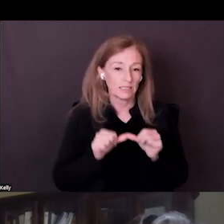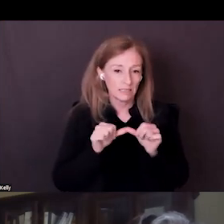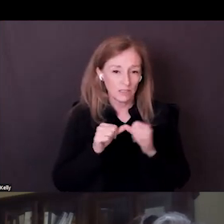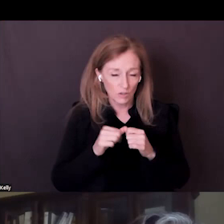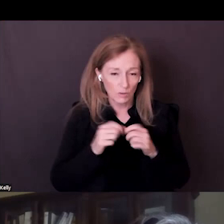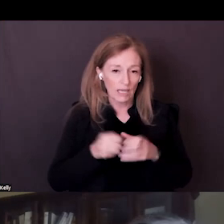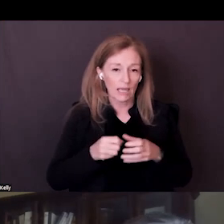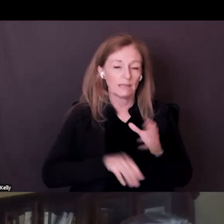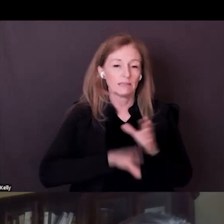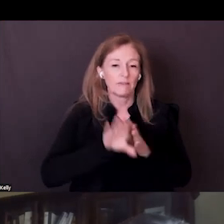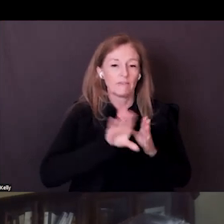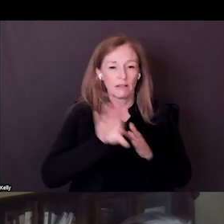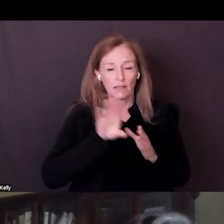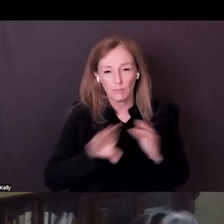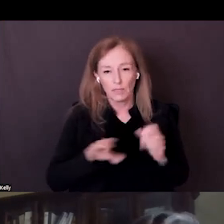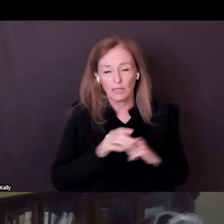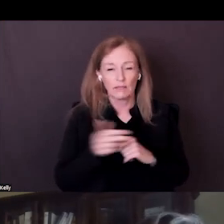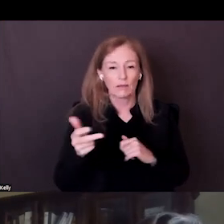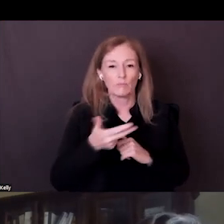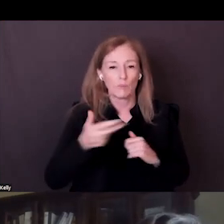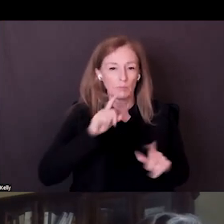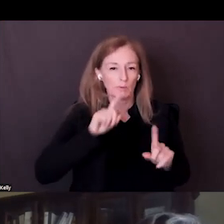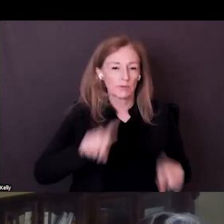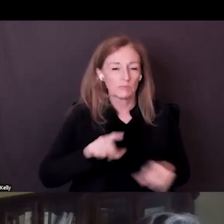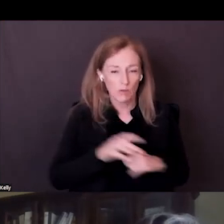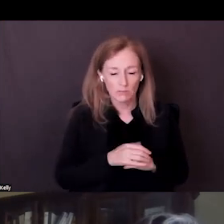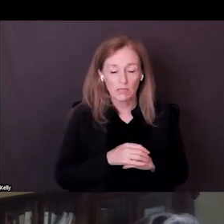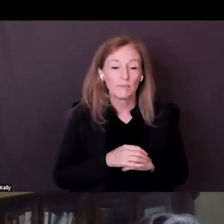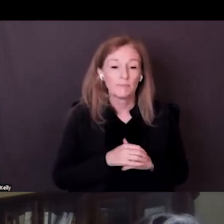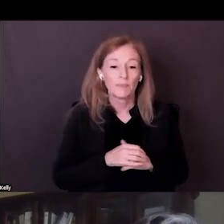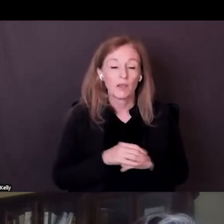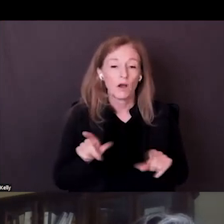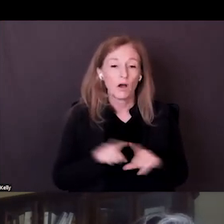THE CONTINUUM. THERE IS A LOT IN THAT GUIDANCE. I ALSO PROVIDED A LINK